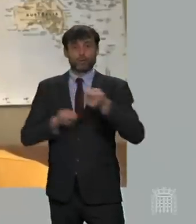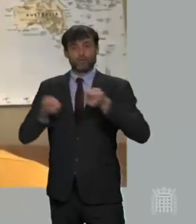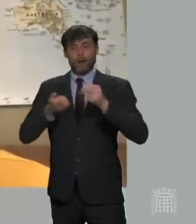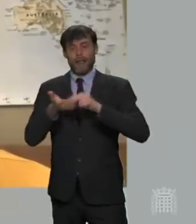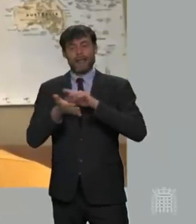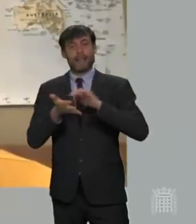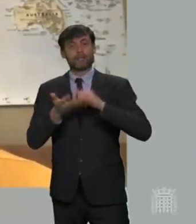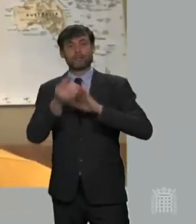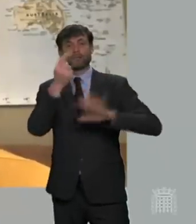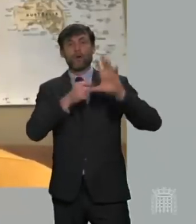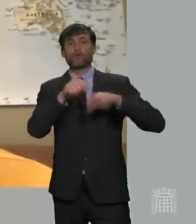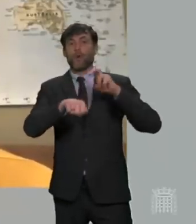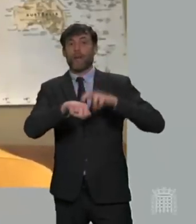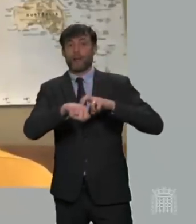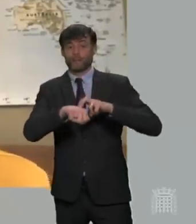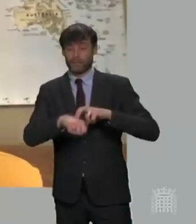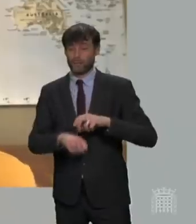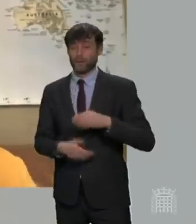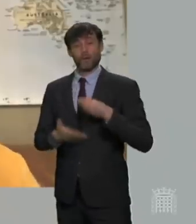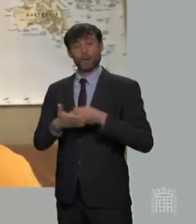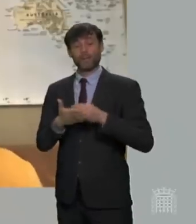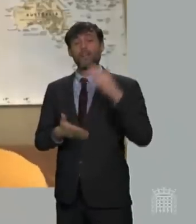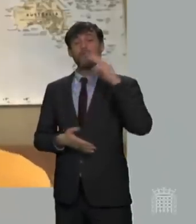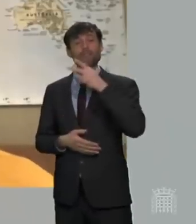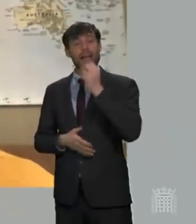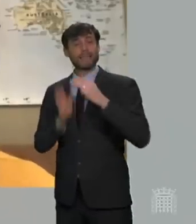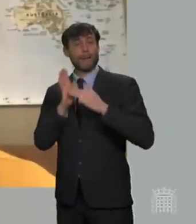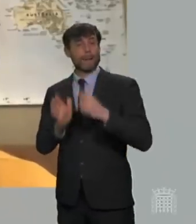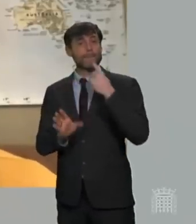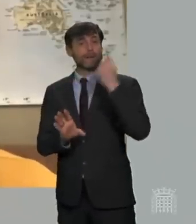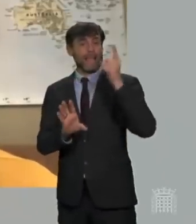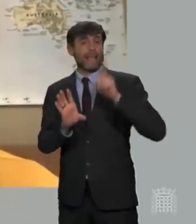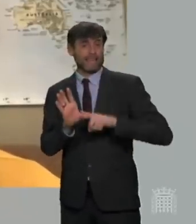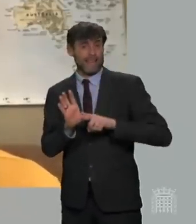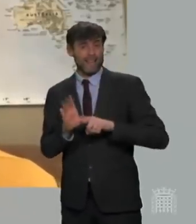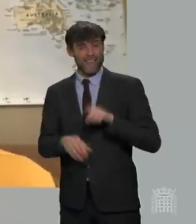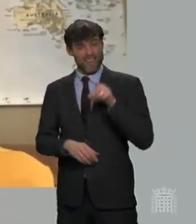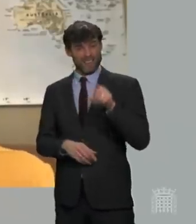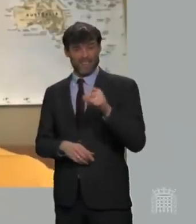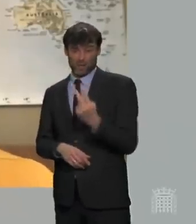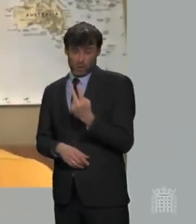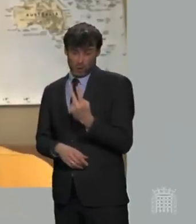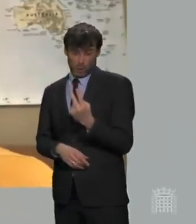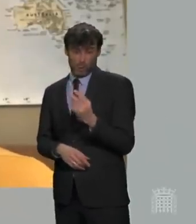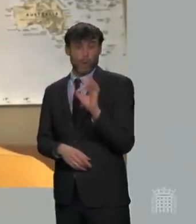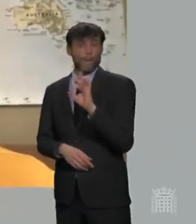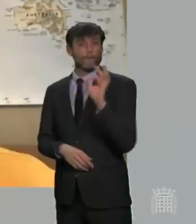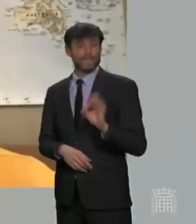costing around £380 million per year. That is less than 2% of UK sales for just one internet giant,